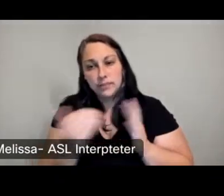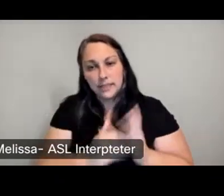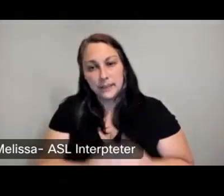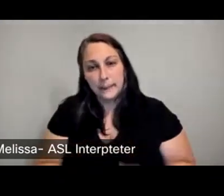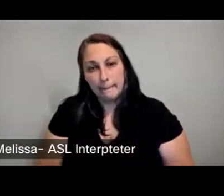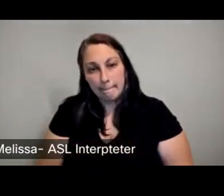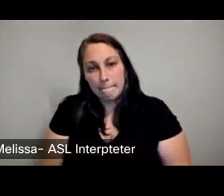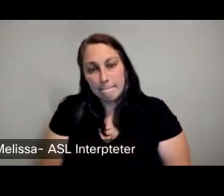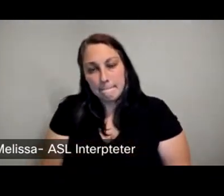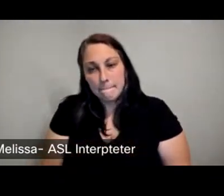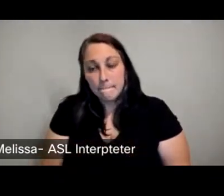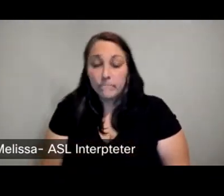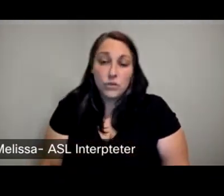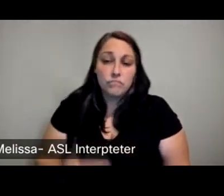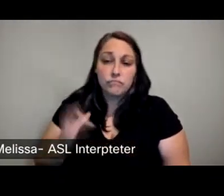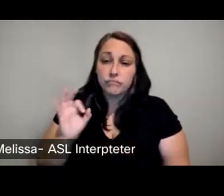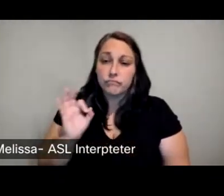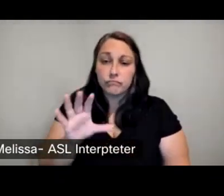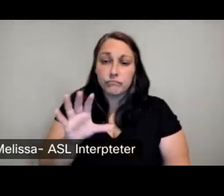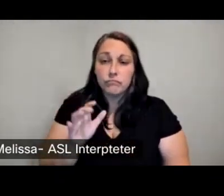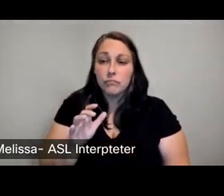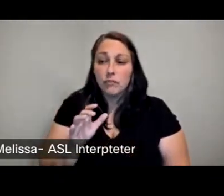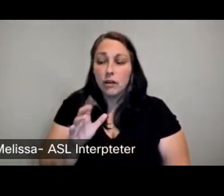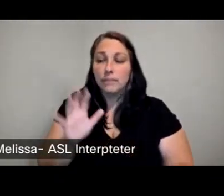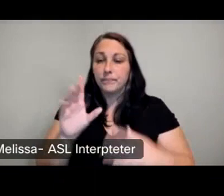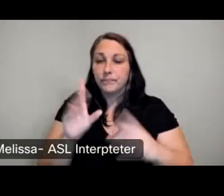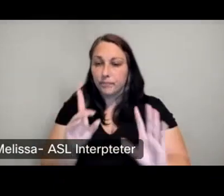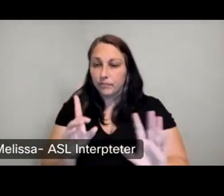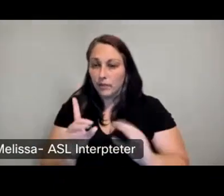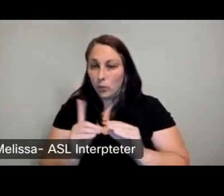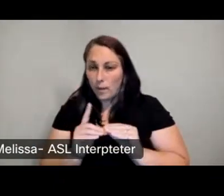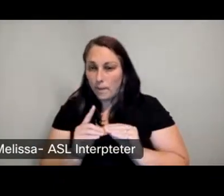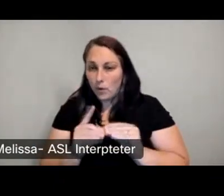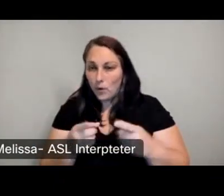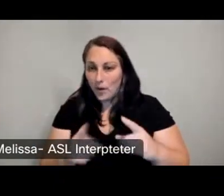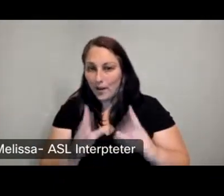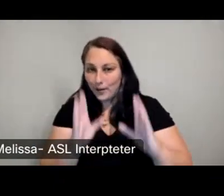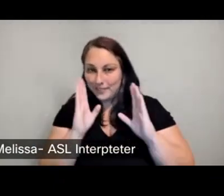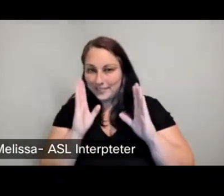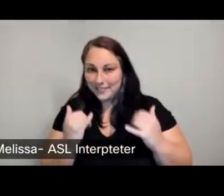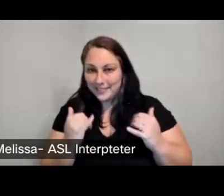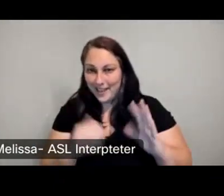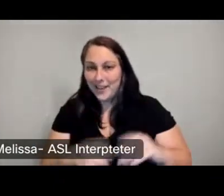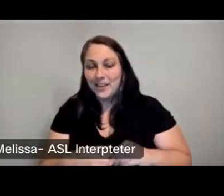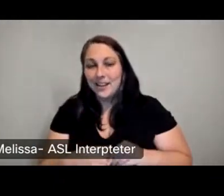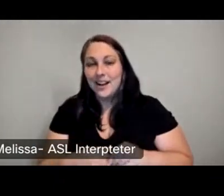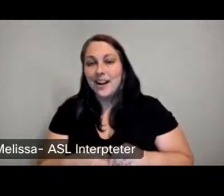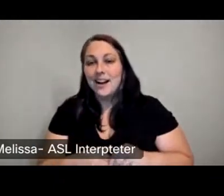and so um it's a it's one more thing since I got you your attention or Stanton in Alabama